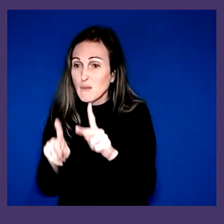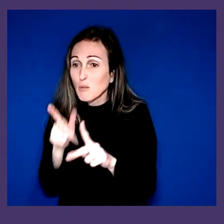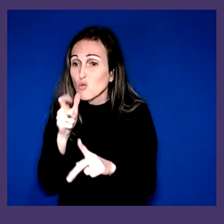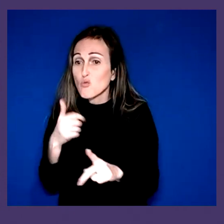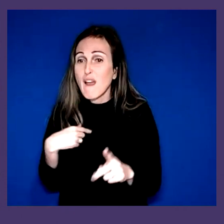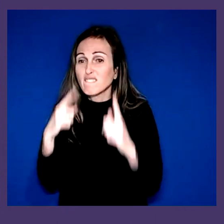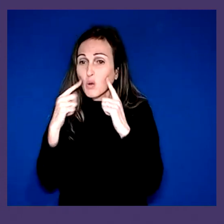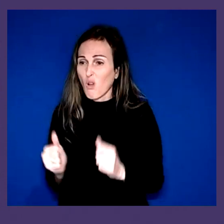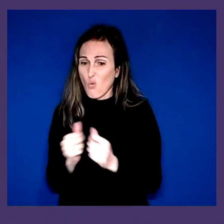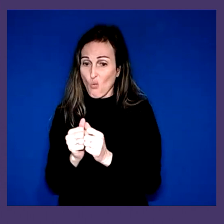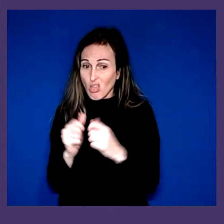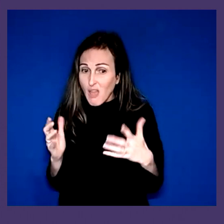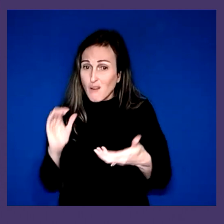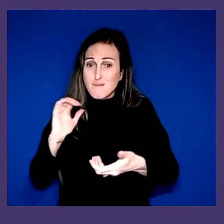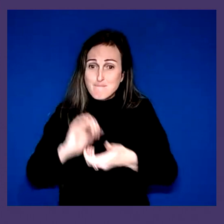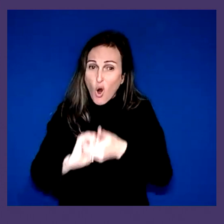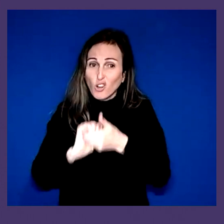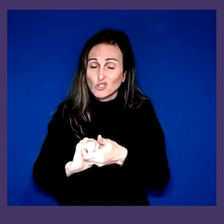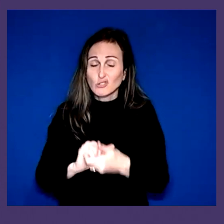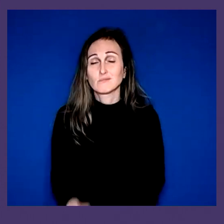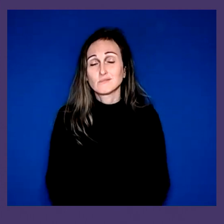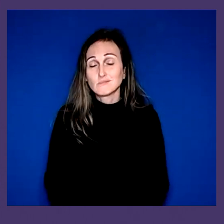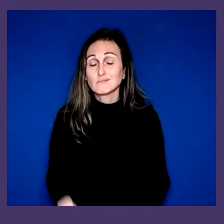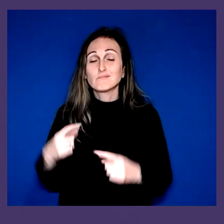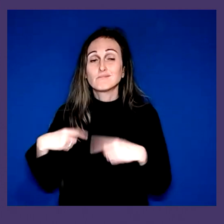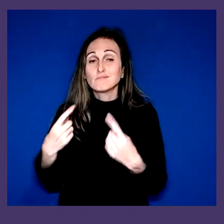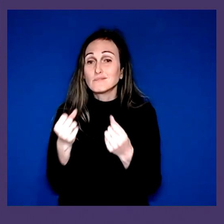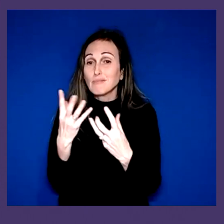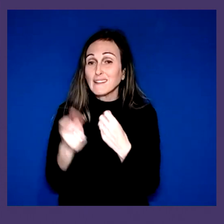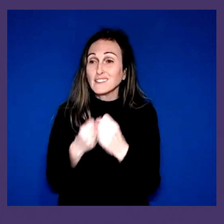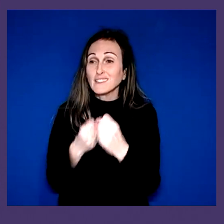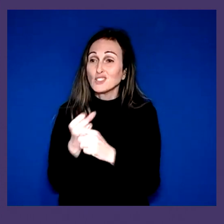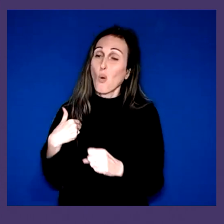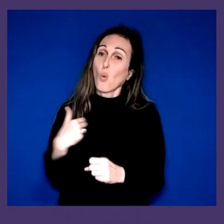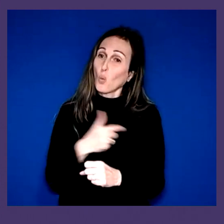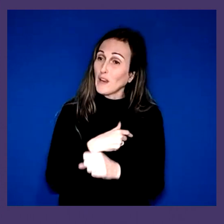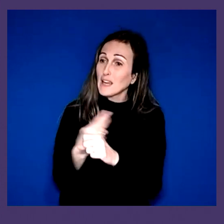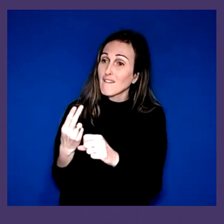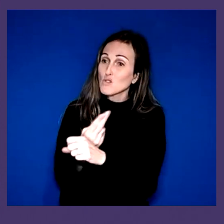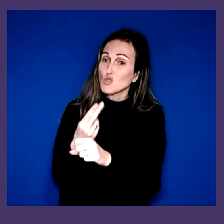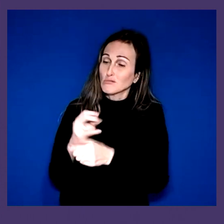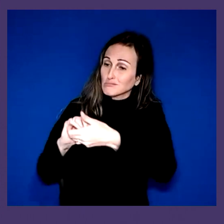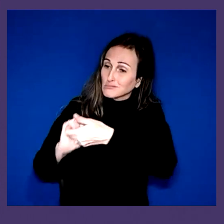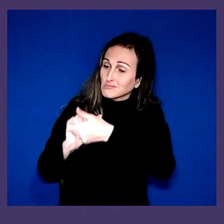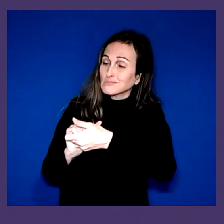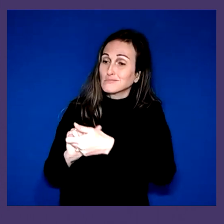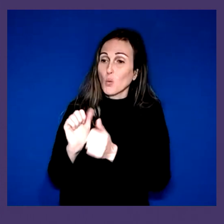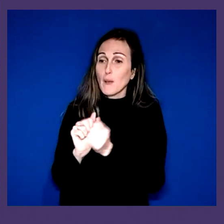to specifically provide connectivity to phones, including Apple and Google. But our partnership with the